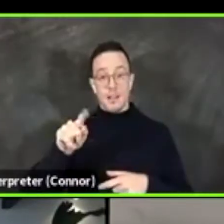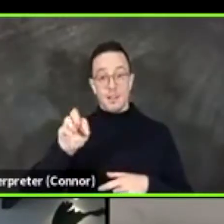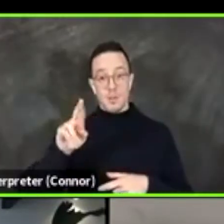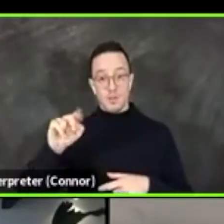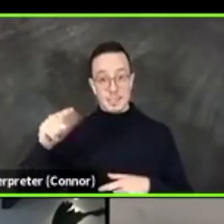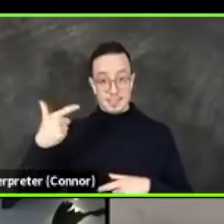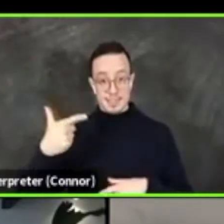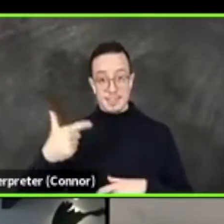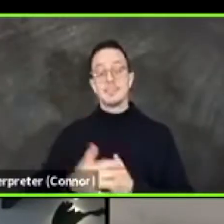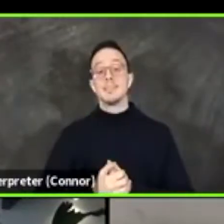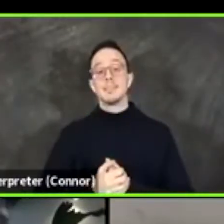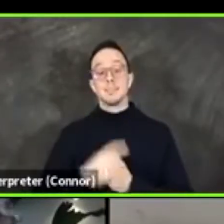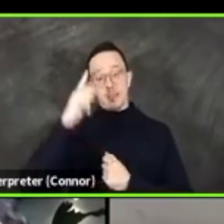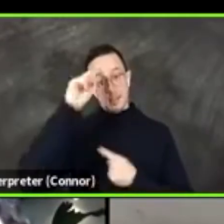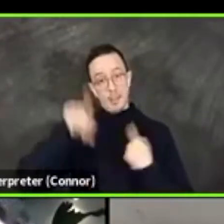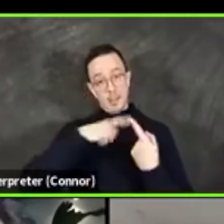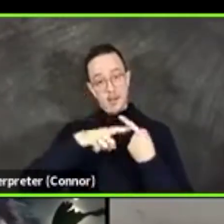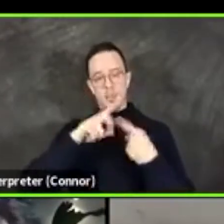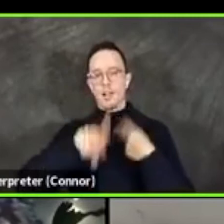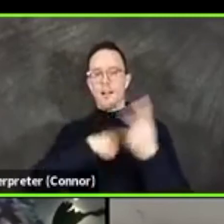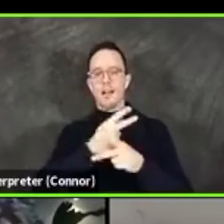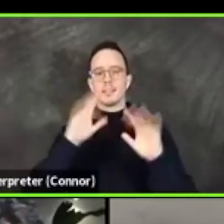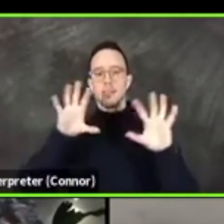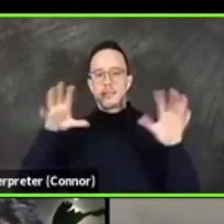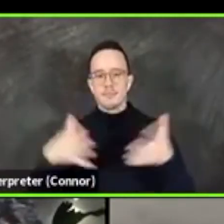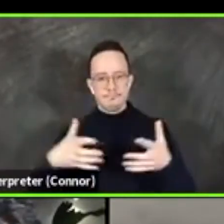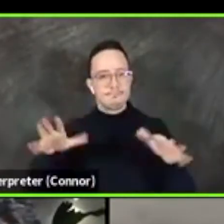TOGETHER, ABOUT THE FORMS OF GATHERING, THAT WE, AS INDIGENOUS